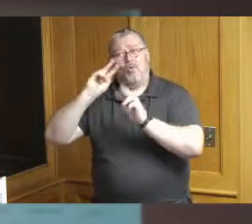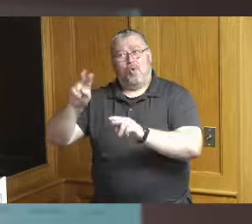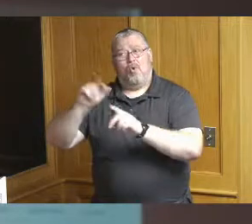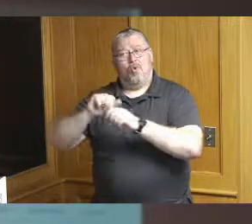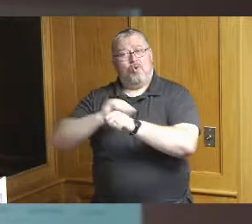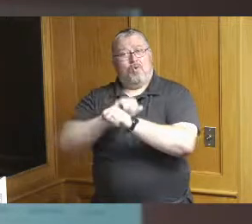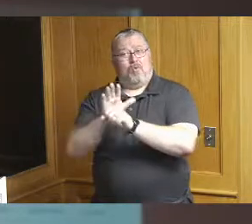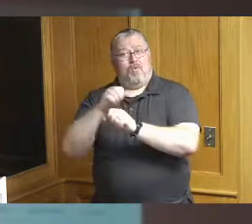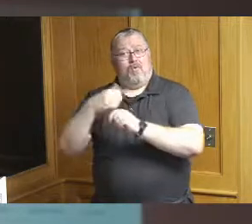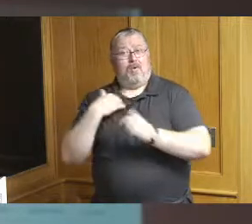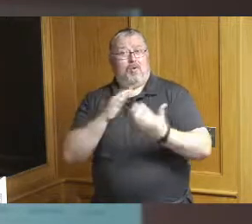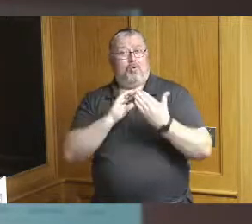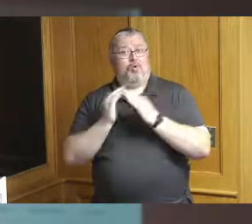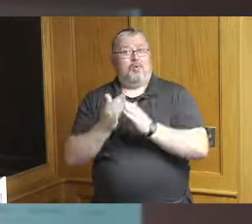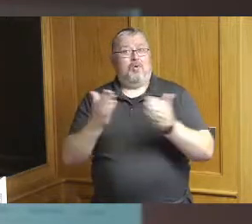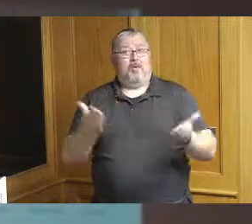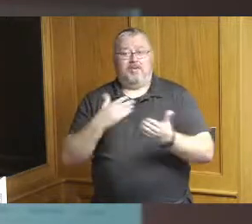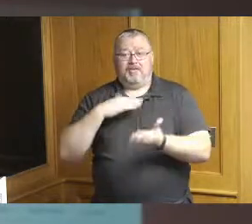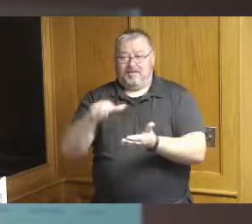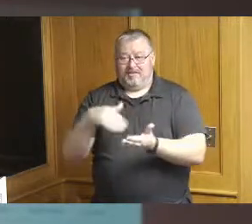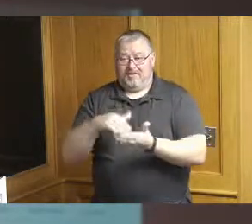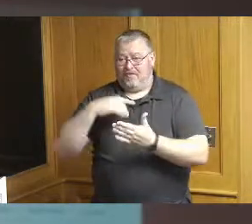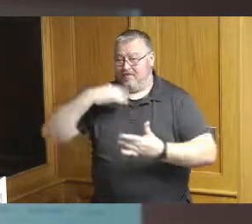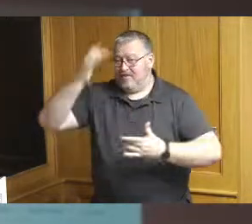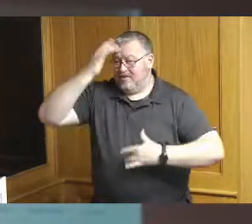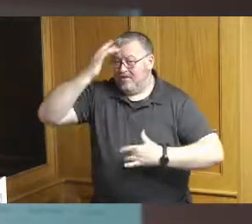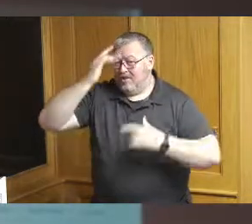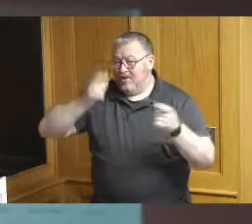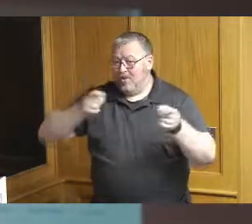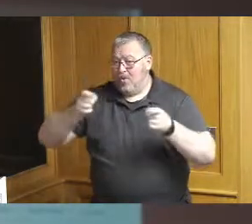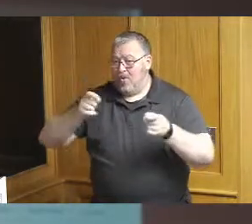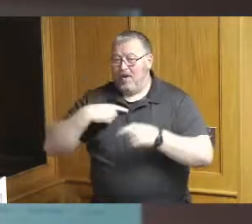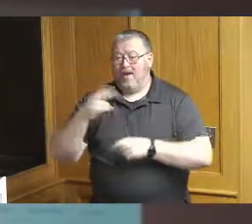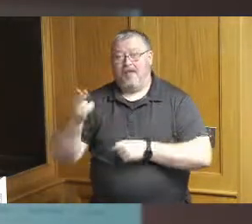community the Centers for Disease Control has listed Hamilton County as a county of